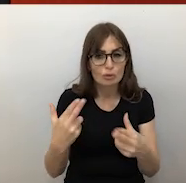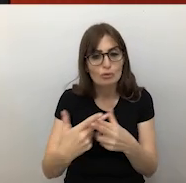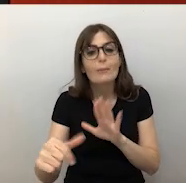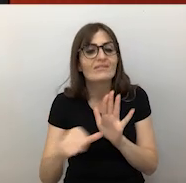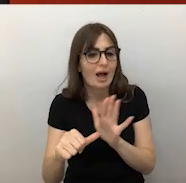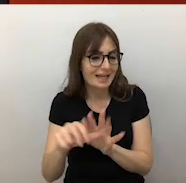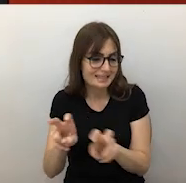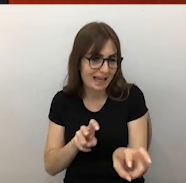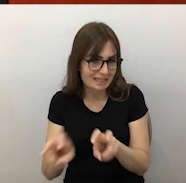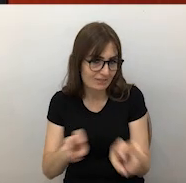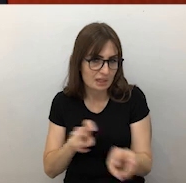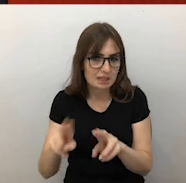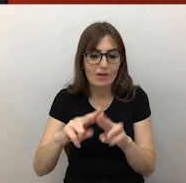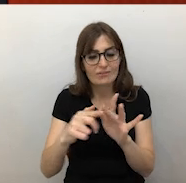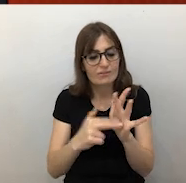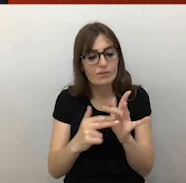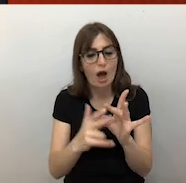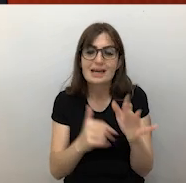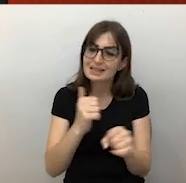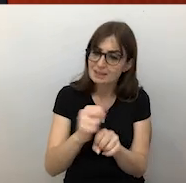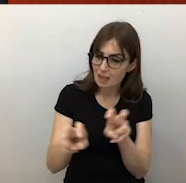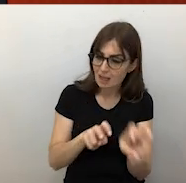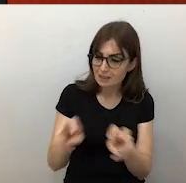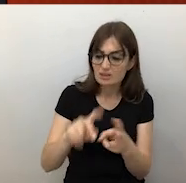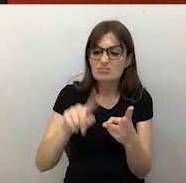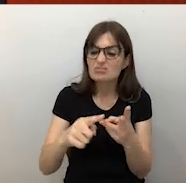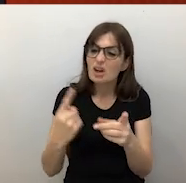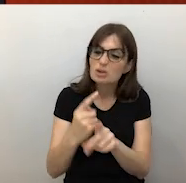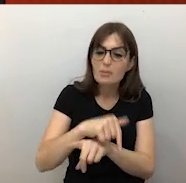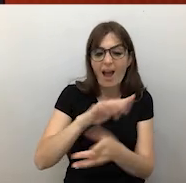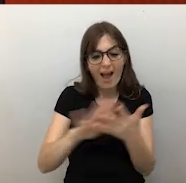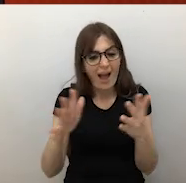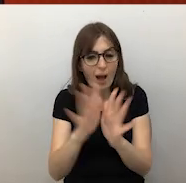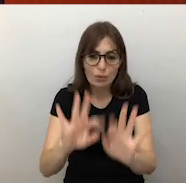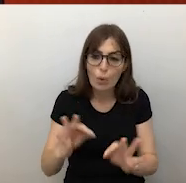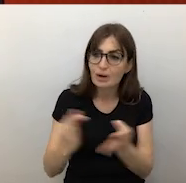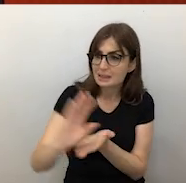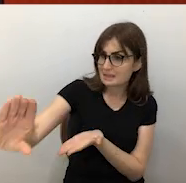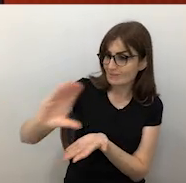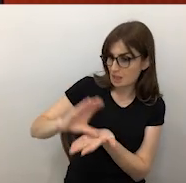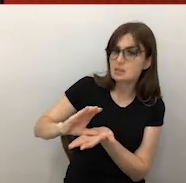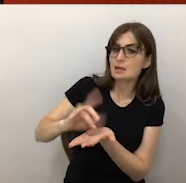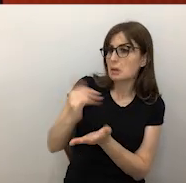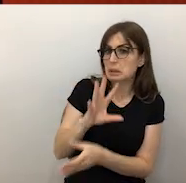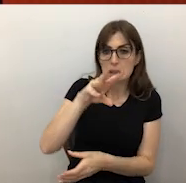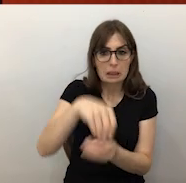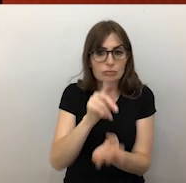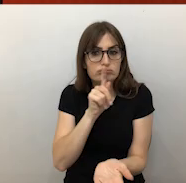The third group is cash flows from financing activities. Cash flows in this section relate to how the organisation is funded